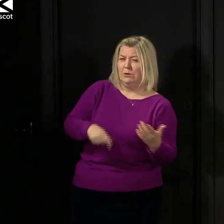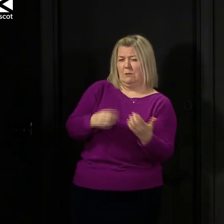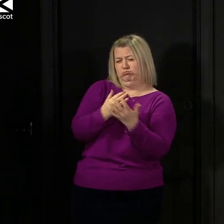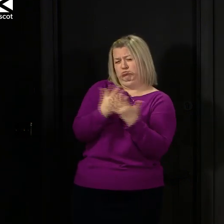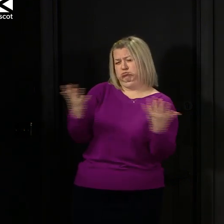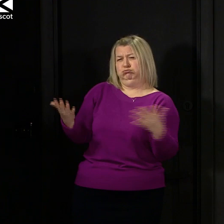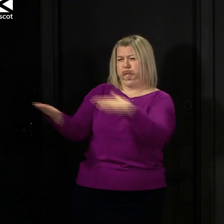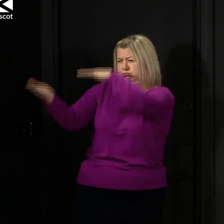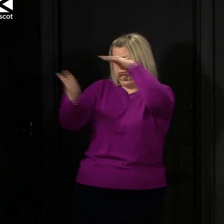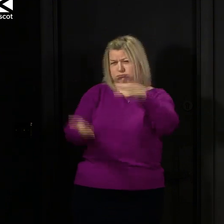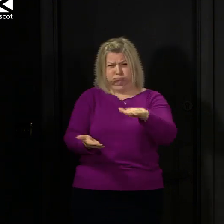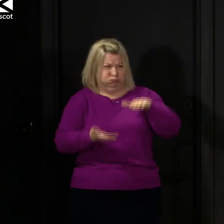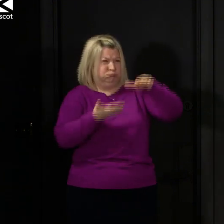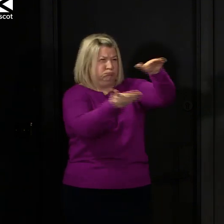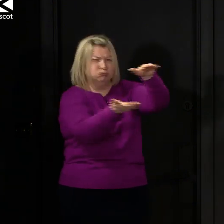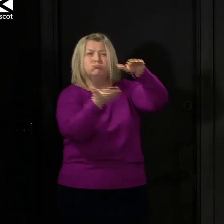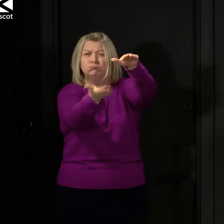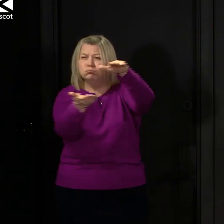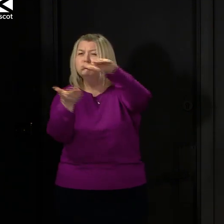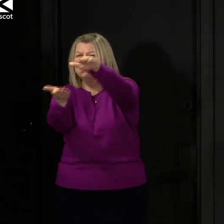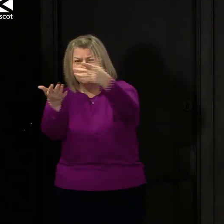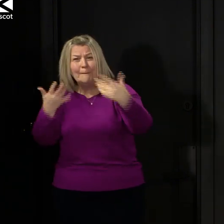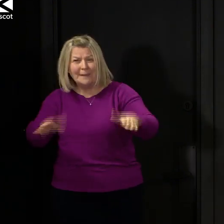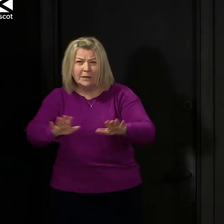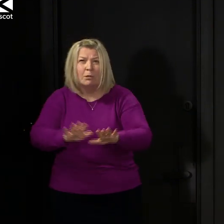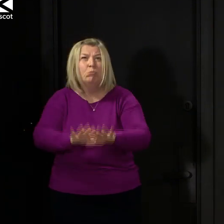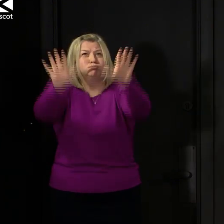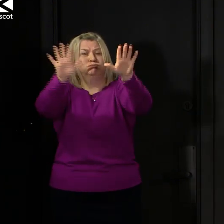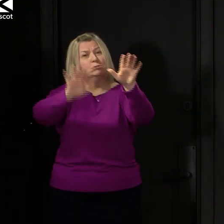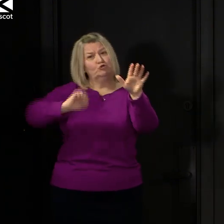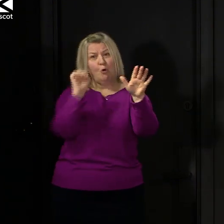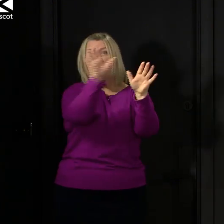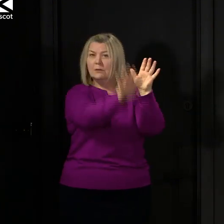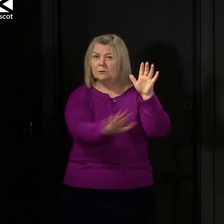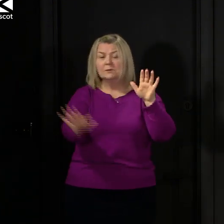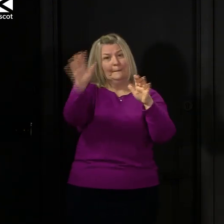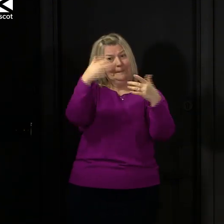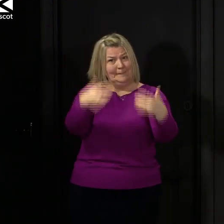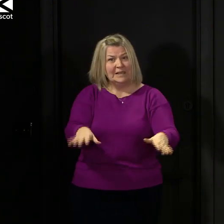and we are working hard to make sure that distribution and that flow continues. On testing,